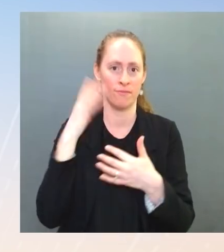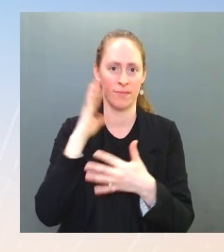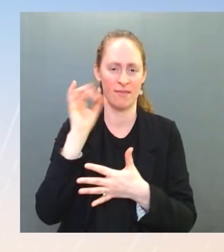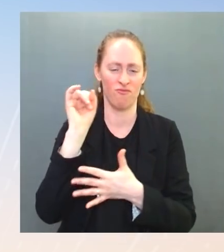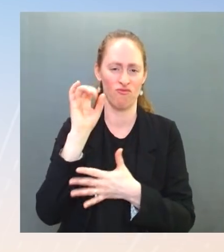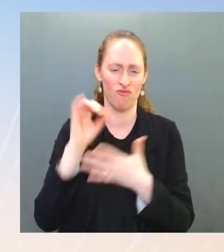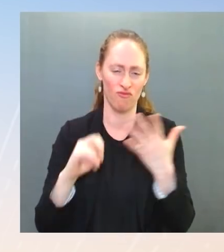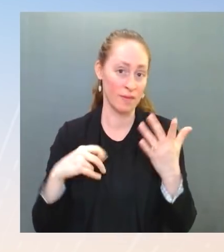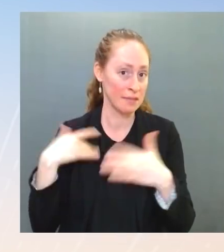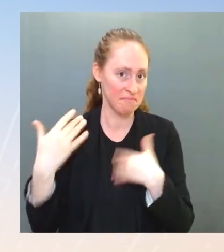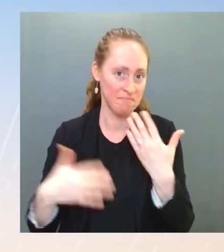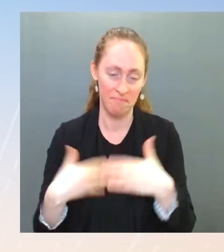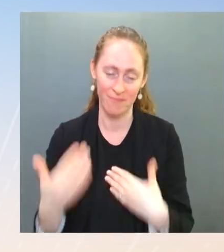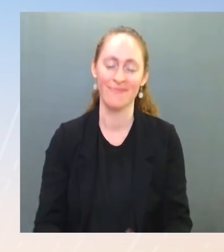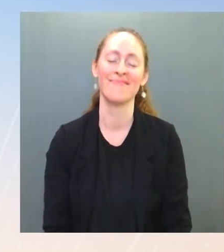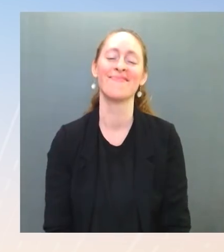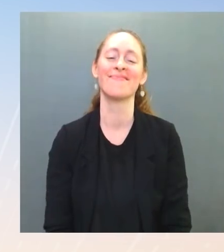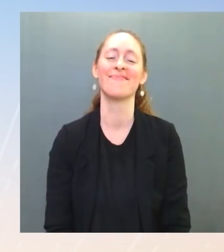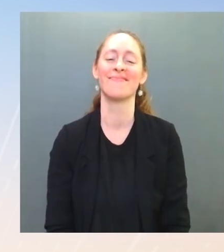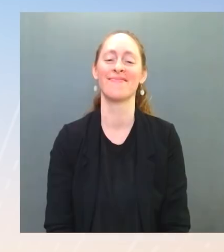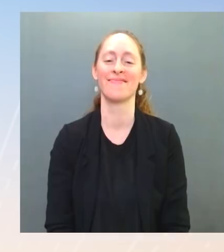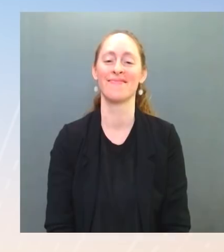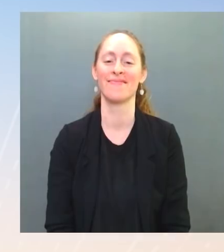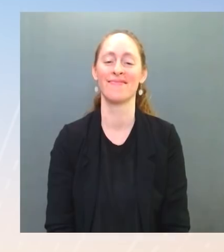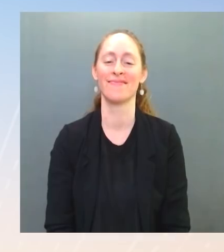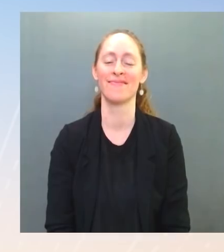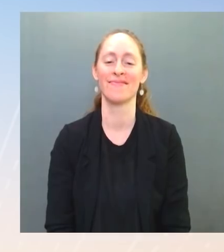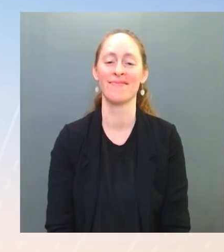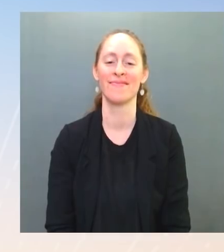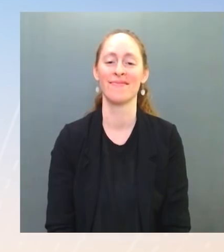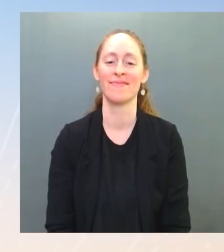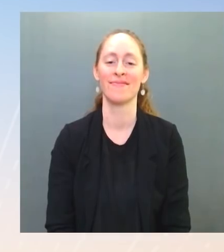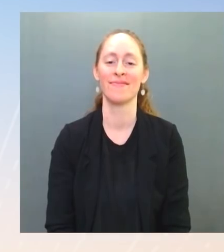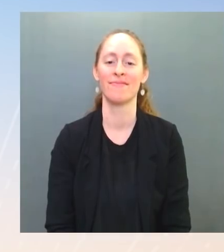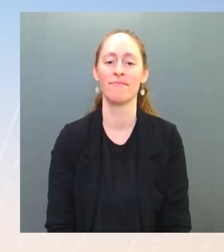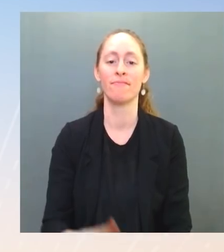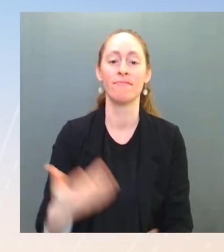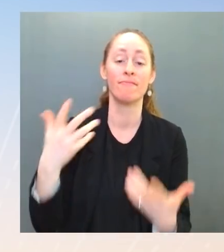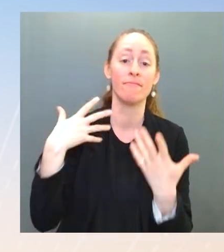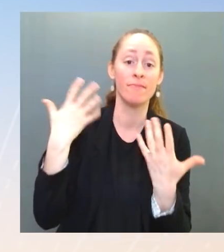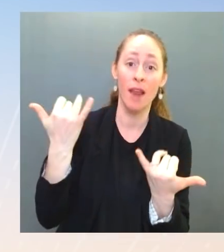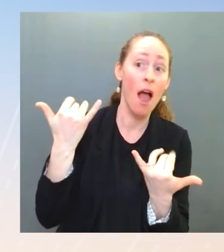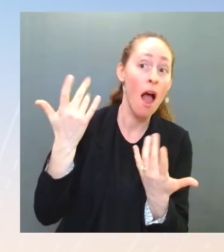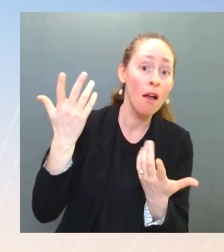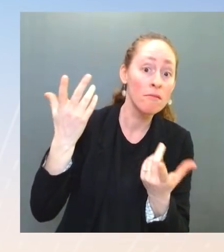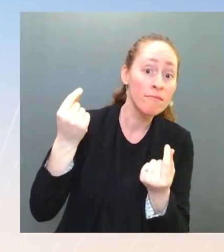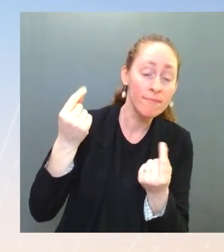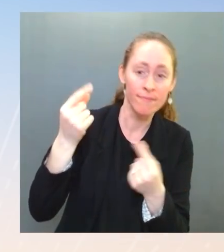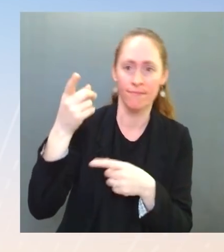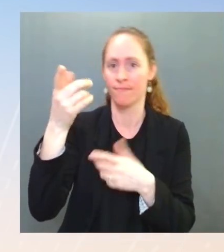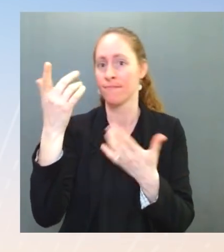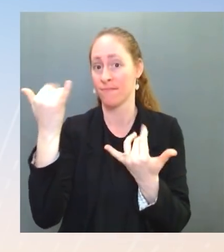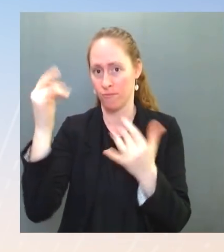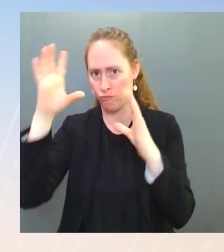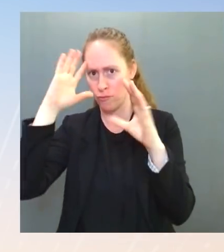on the India bilat as well. So hopefully you were able to listen in on that. Today, as part of the fight to help Americans